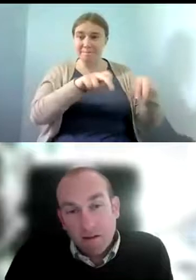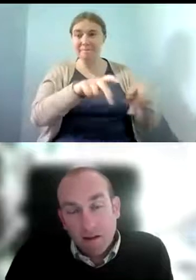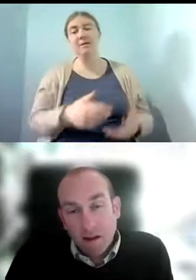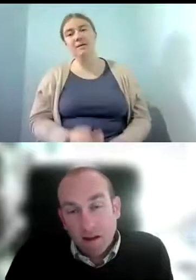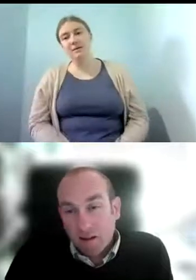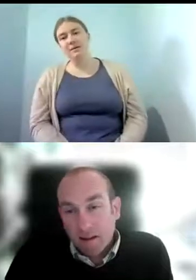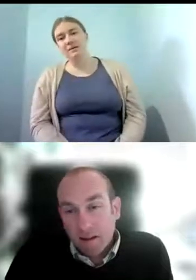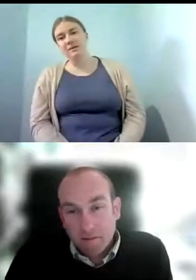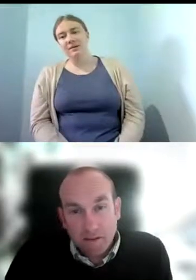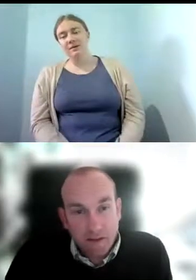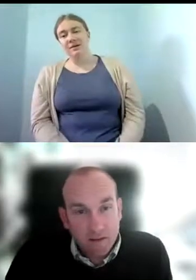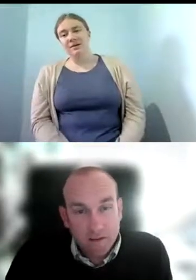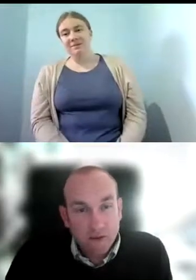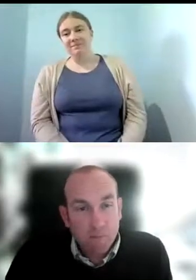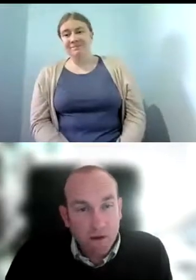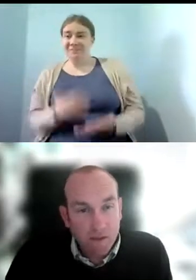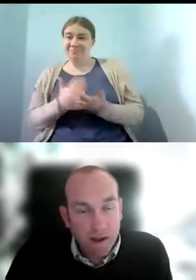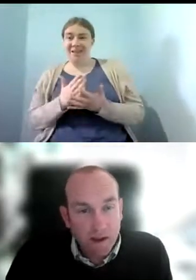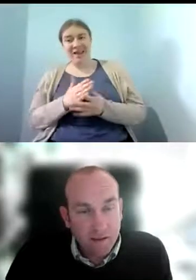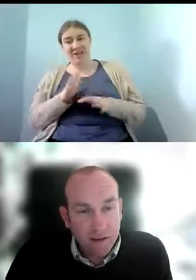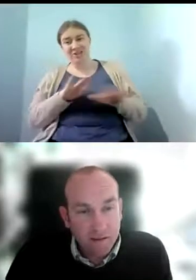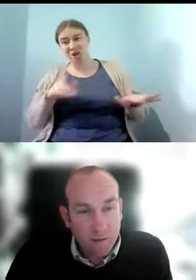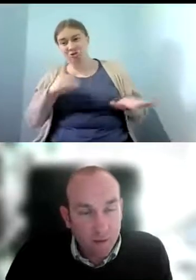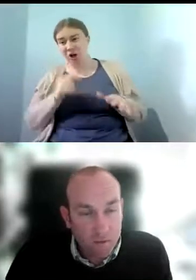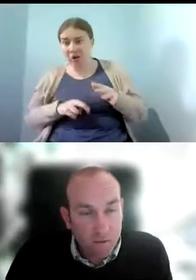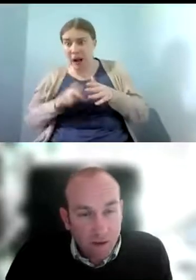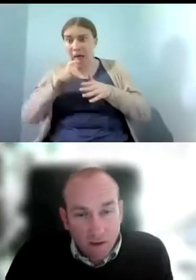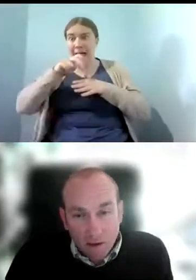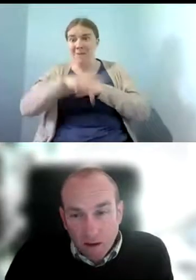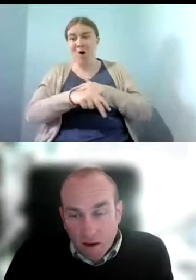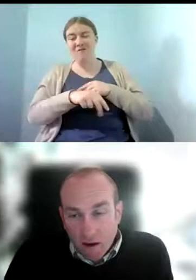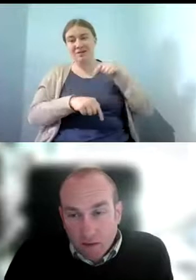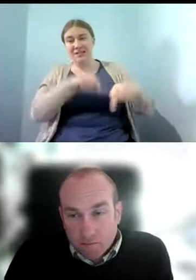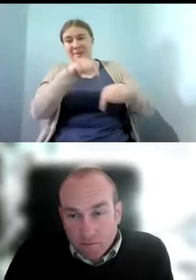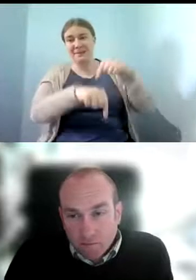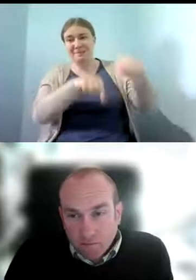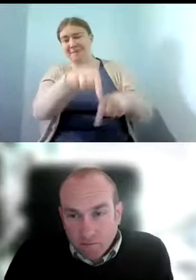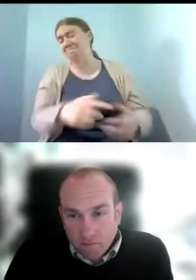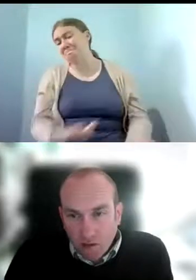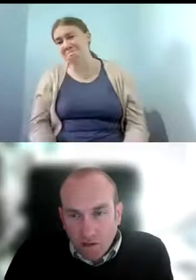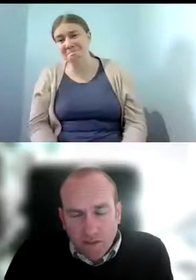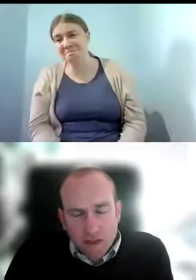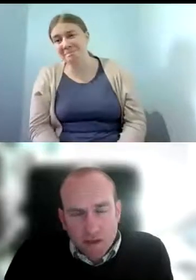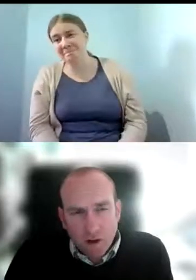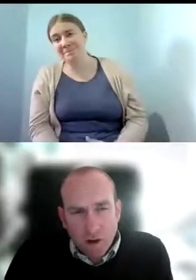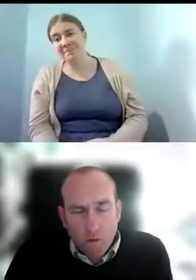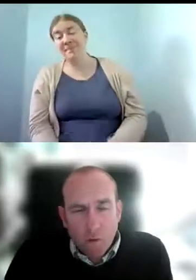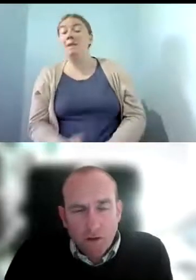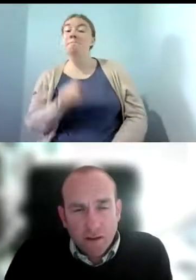yeah i guess kids could jump over that and and step on them um the actual flow of the water